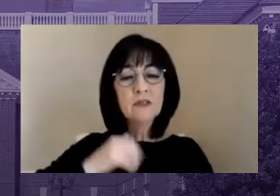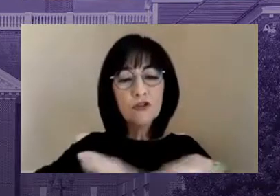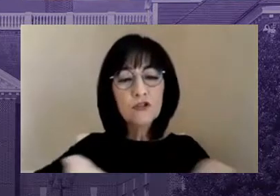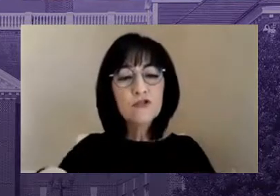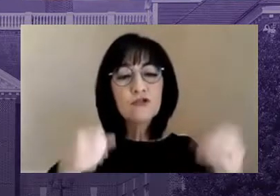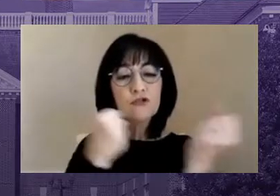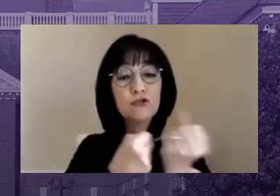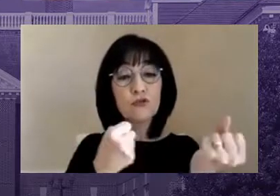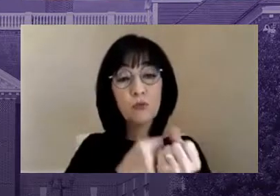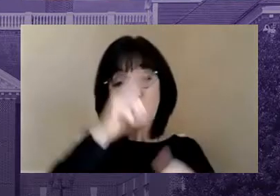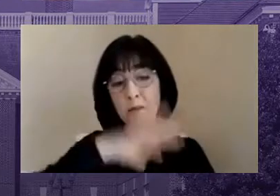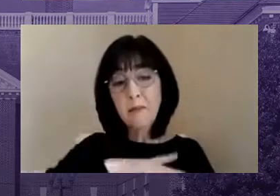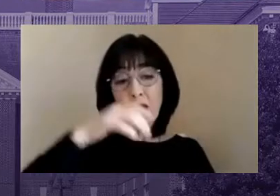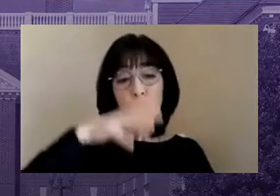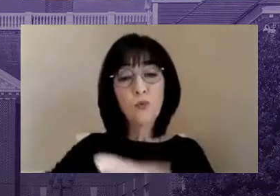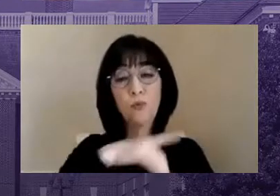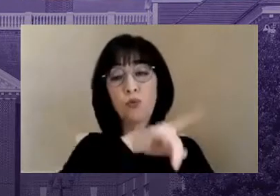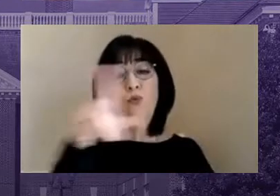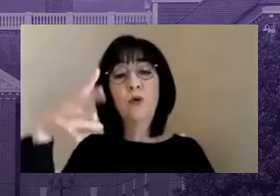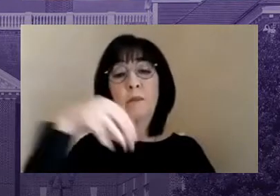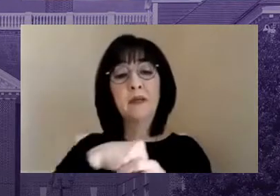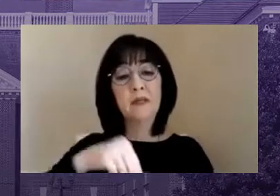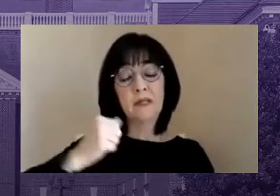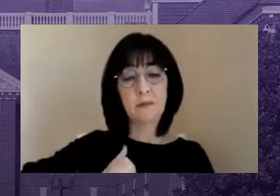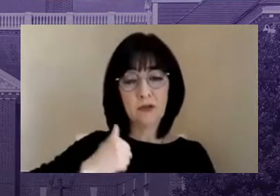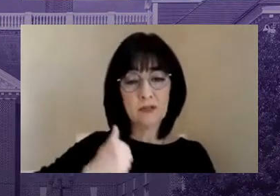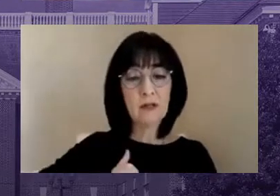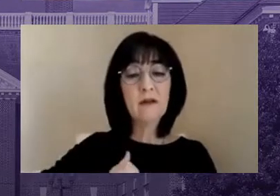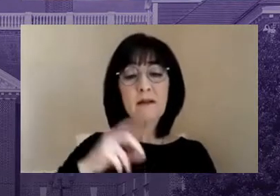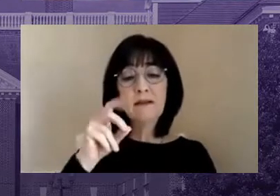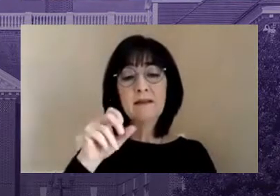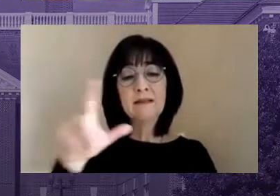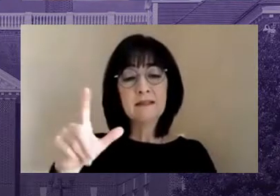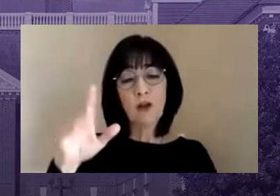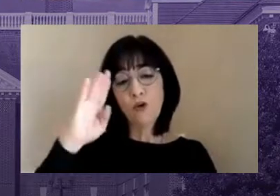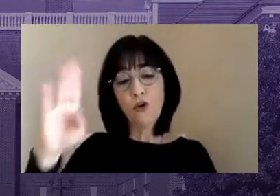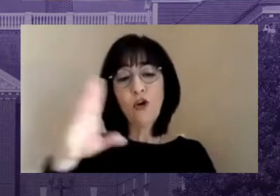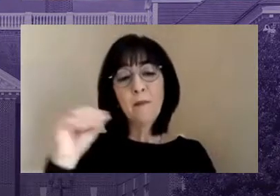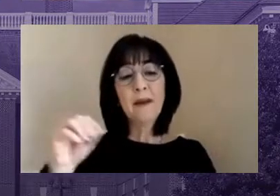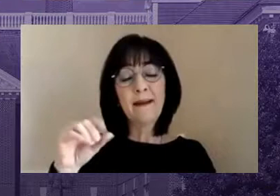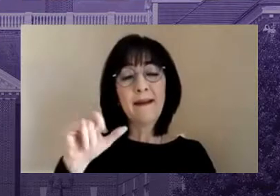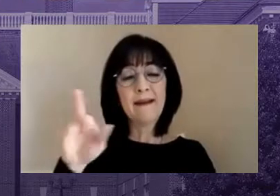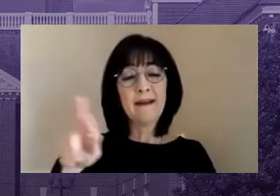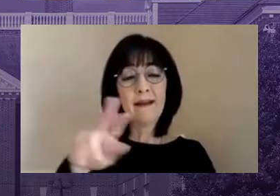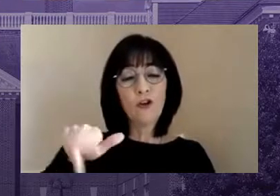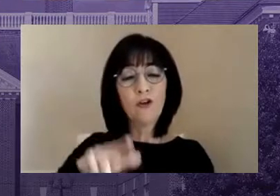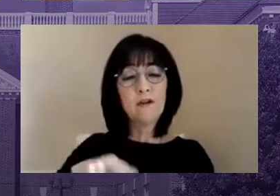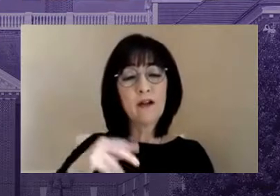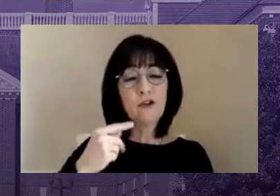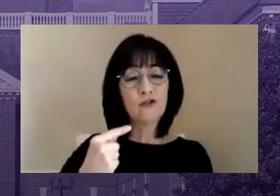the military in the Delaware Army and Air National Guard. And, of course, at Dover Air Force Base and